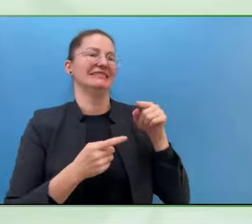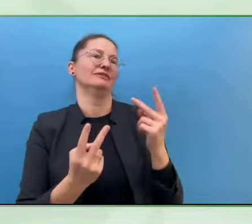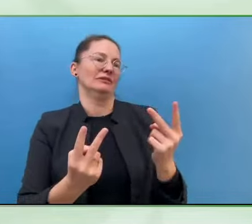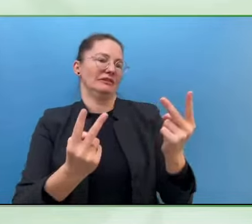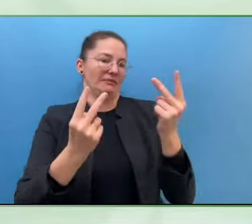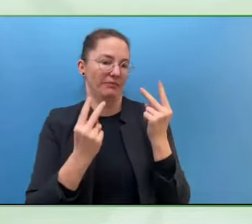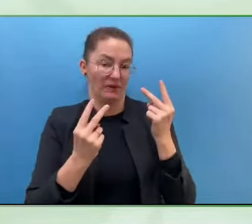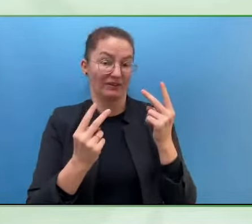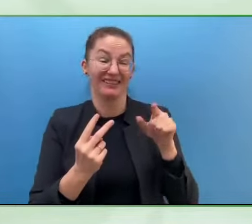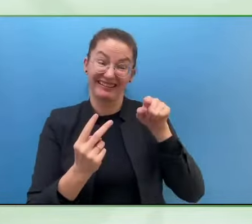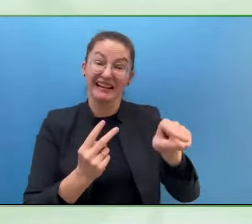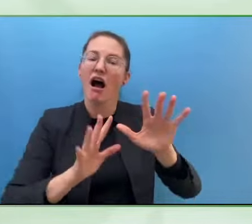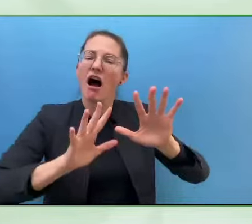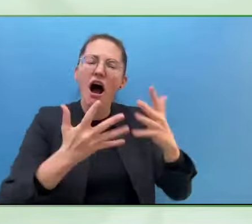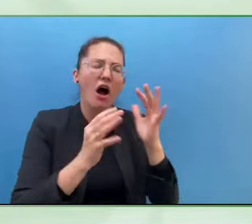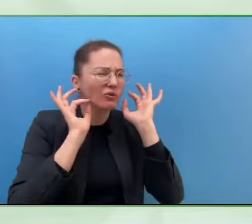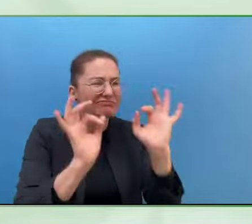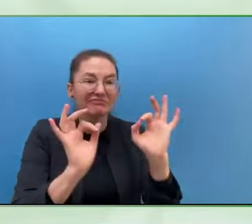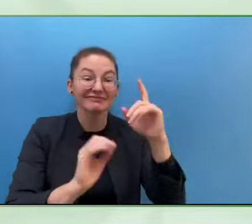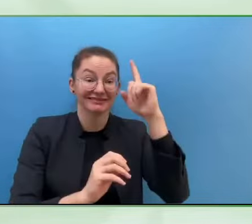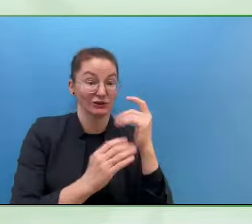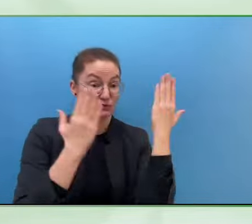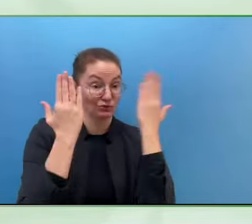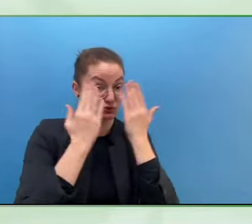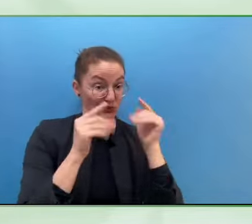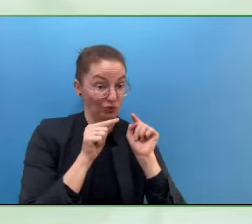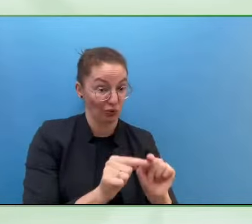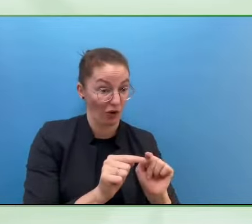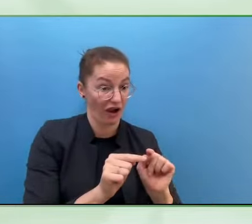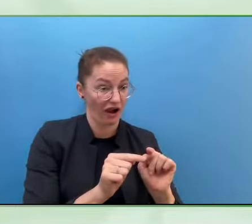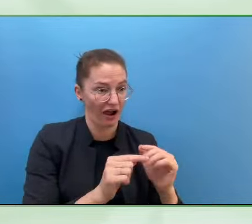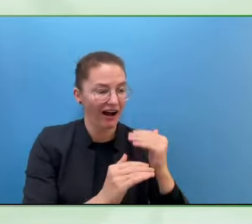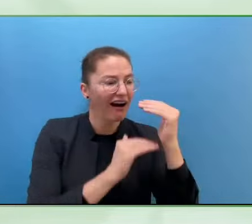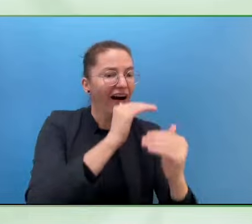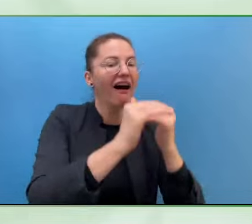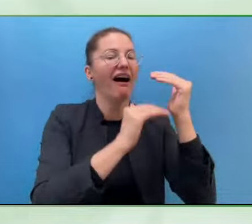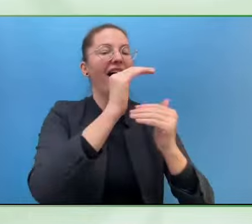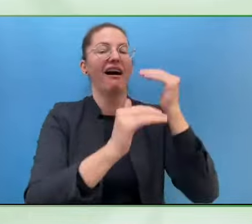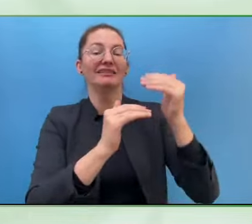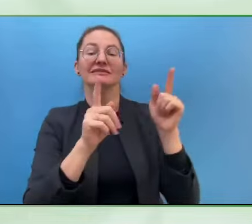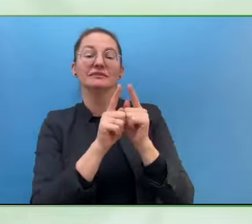life. So you will go into schools and educate there on a regular basis?